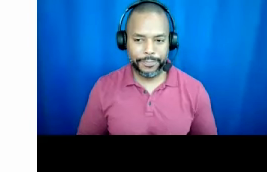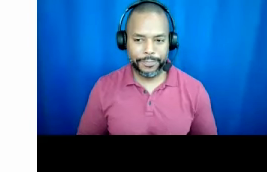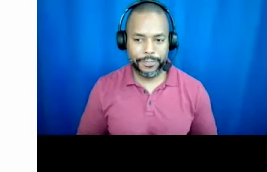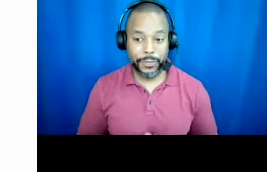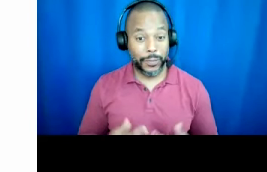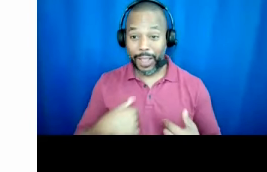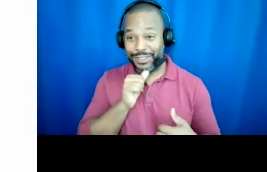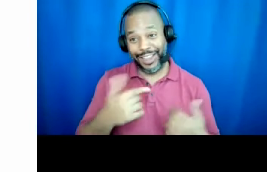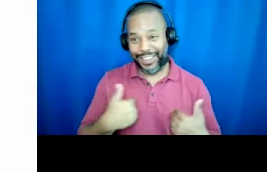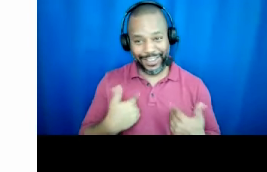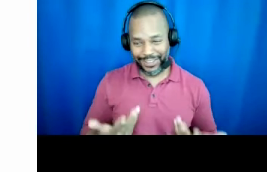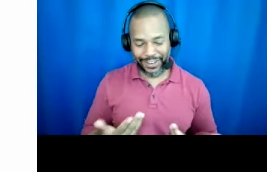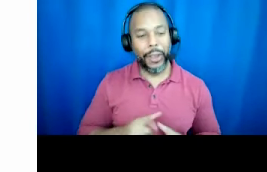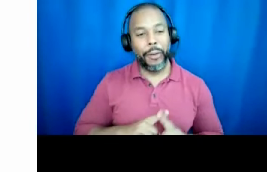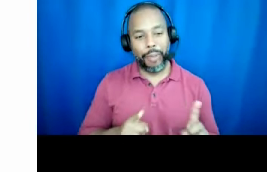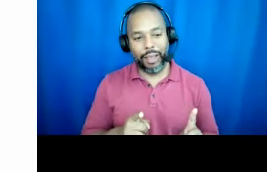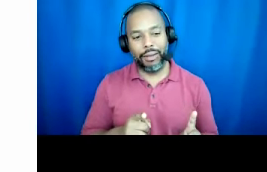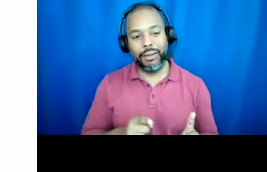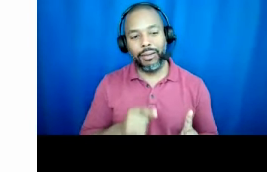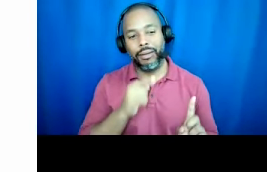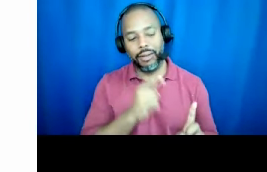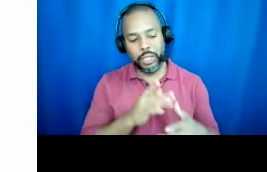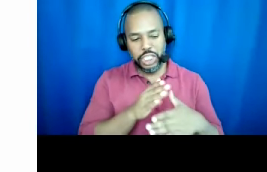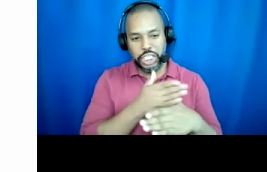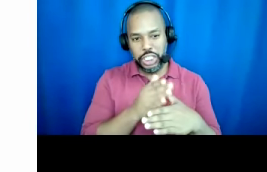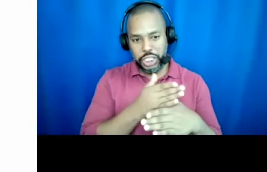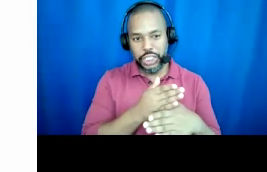This was a shared presentation that was done every spring.